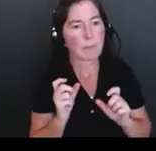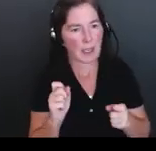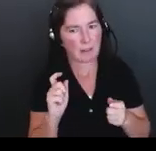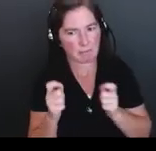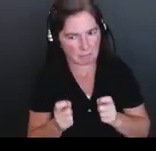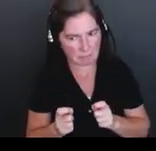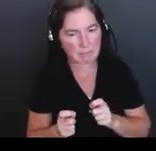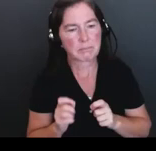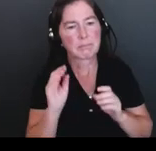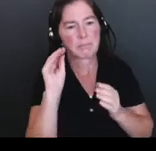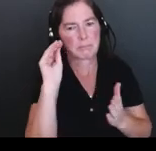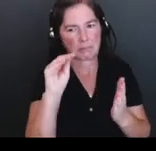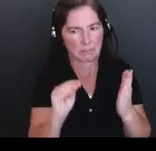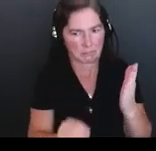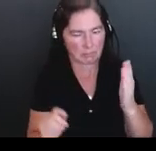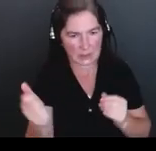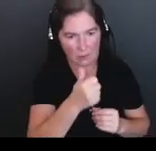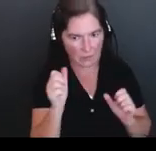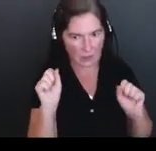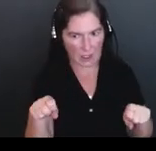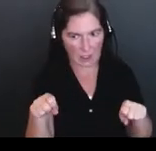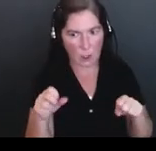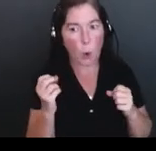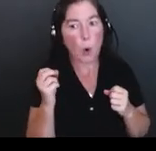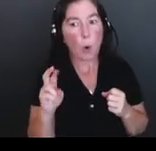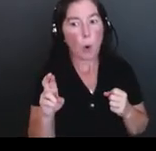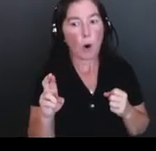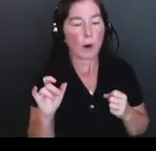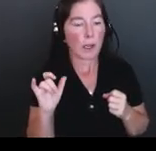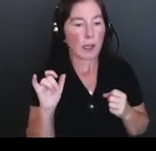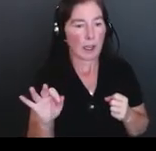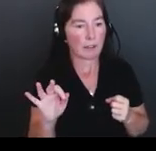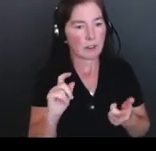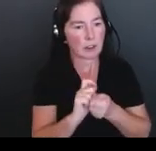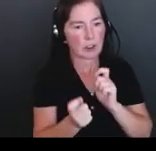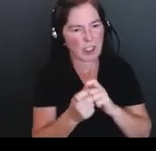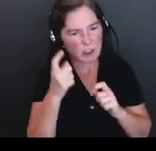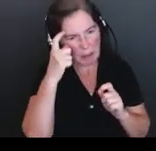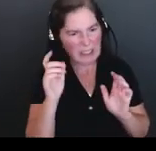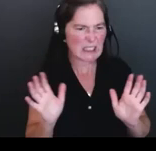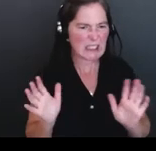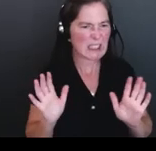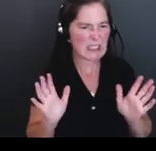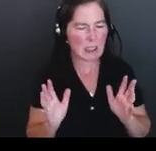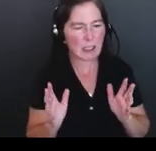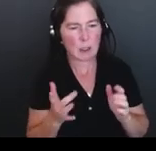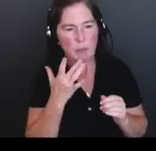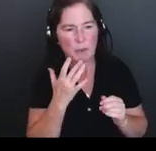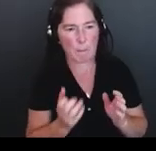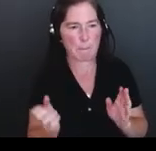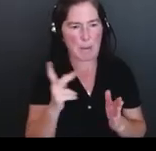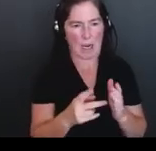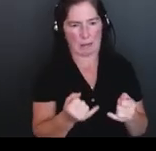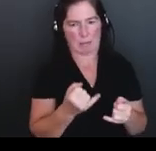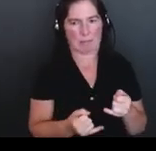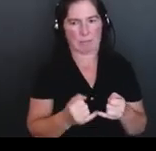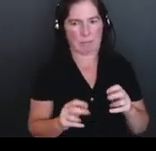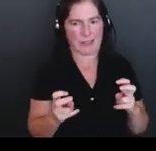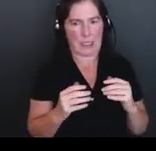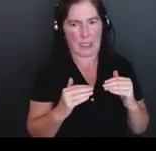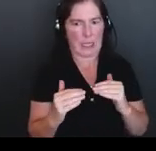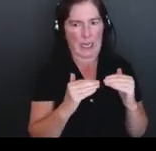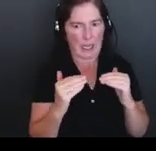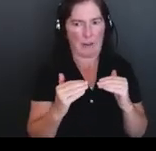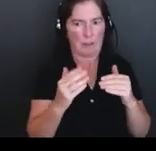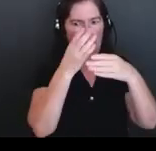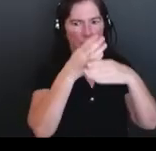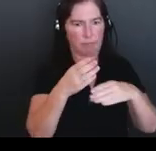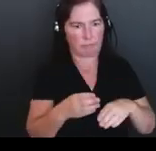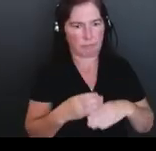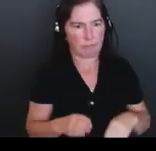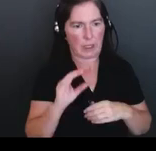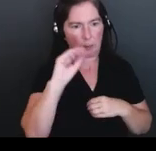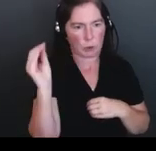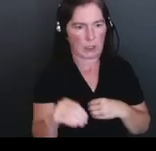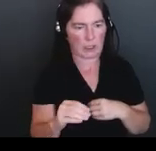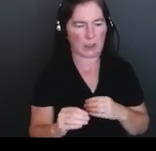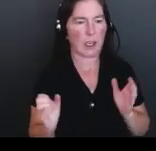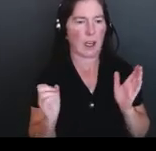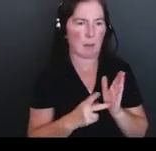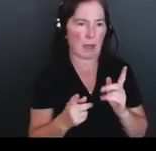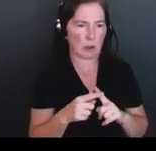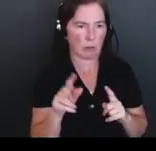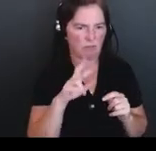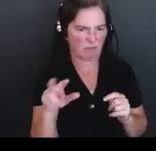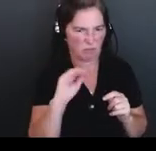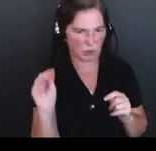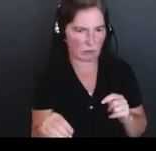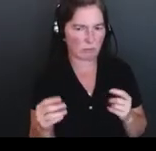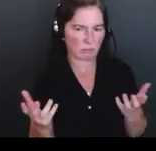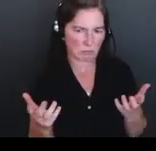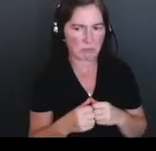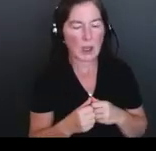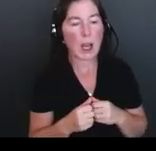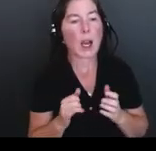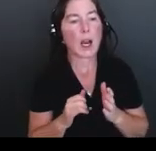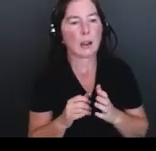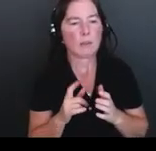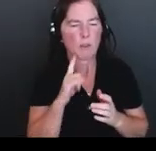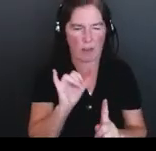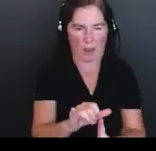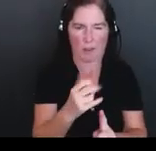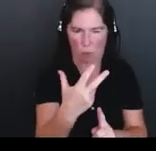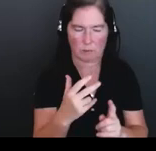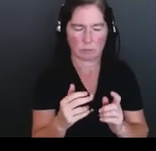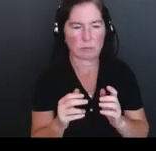So if I want this first one to be worth 40%, I would just need to keep, you know, and then if you want to split the other ones so then 30 and 30.